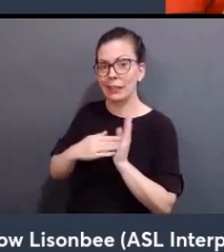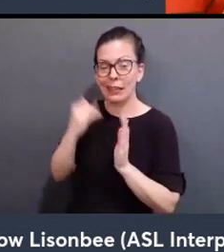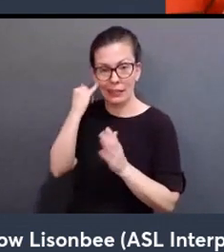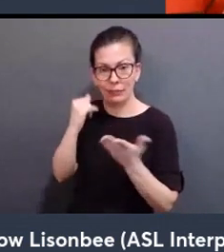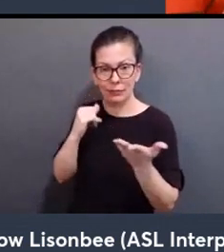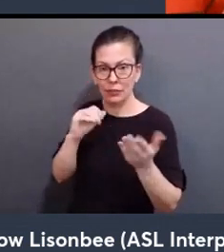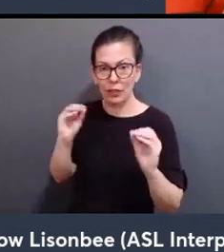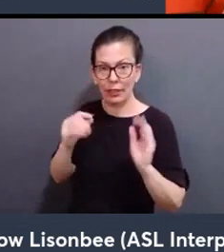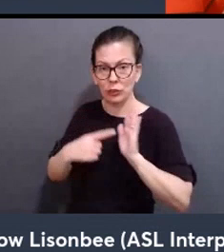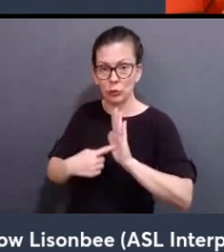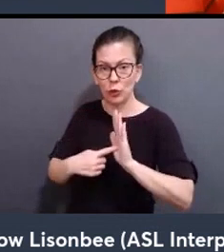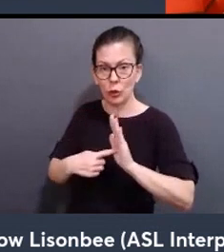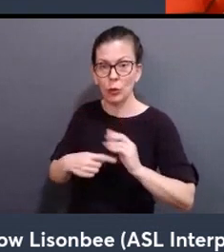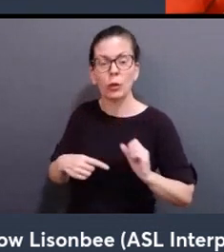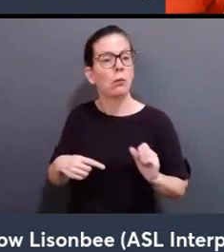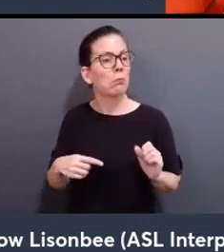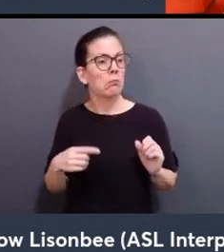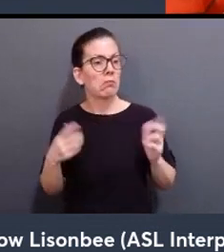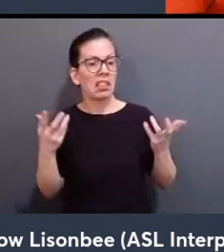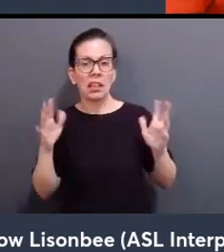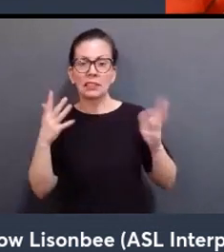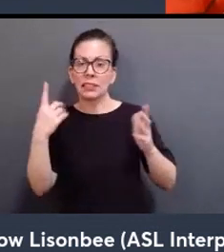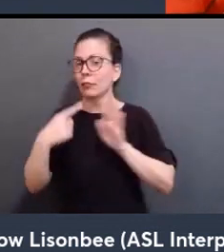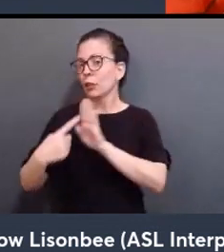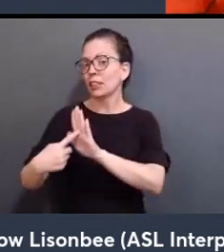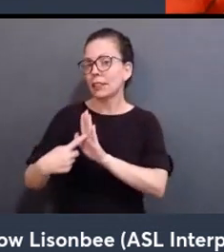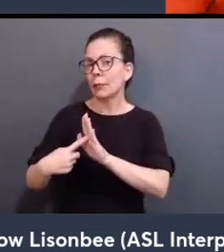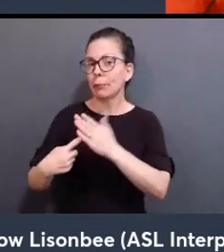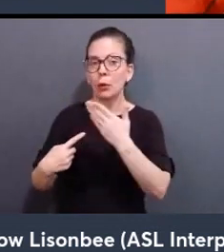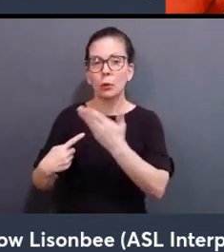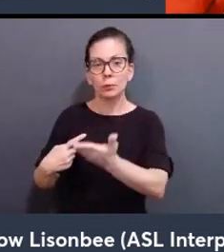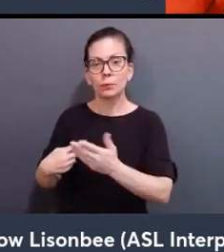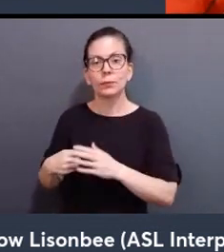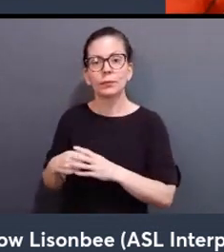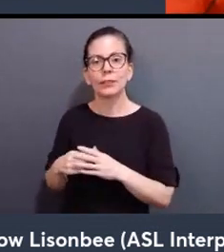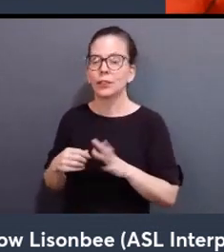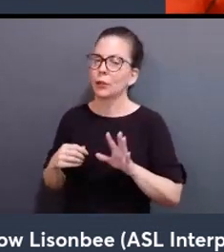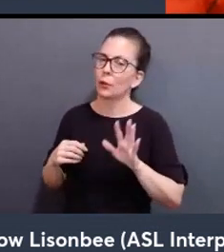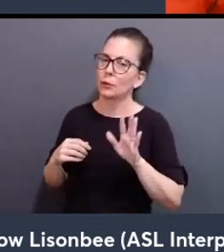Well, that's it for the demo. So you can see that creating a new StackSet